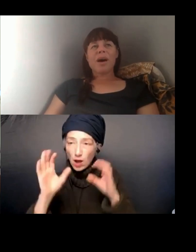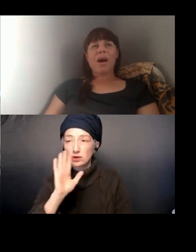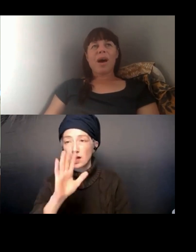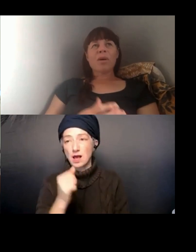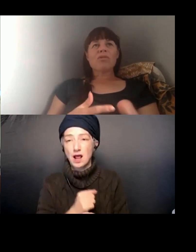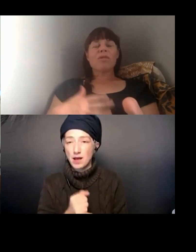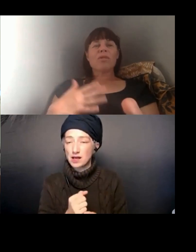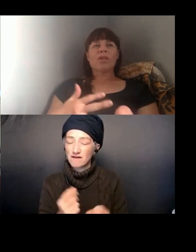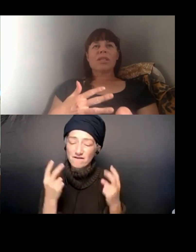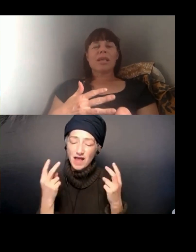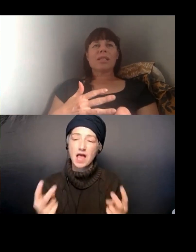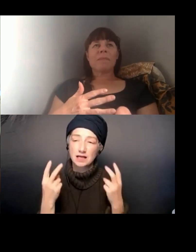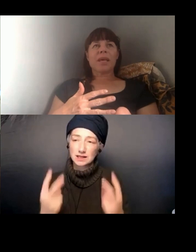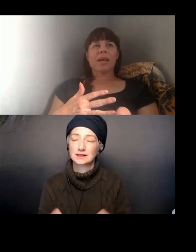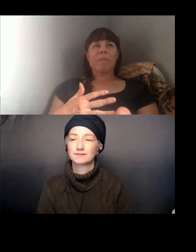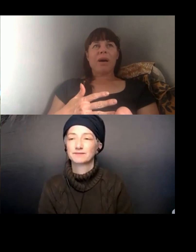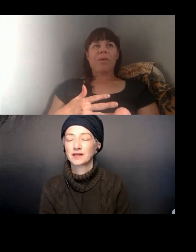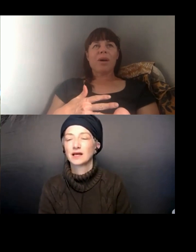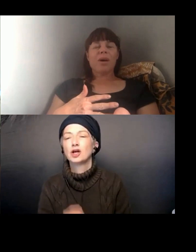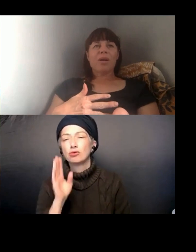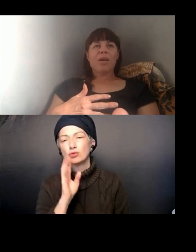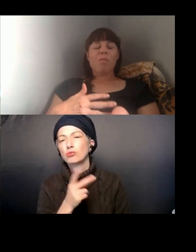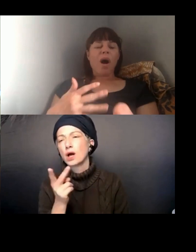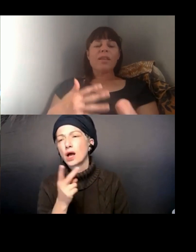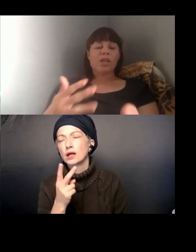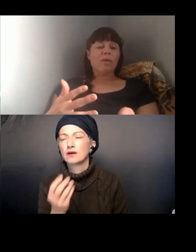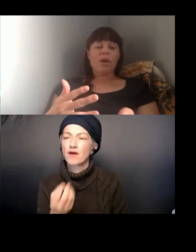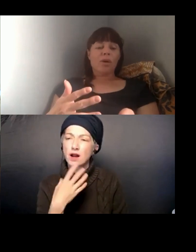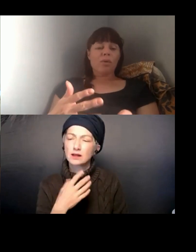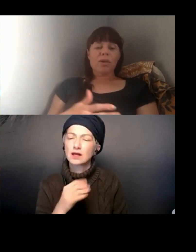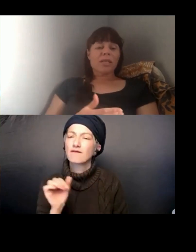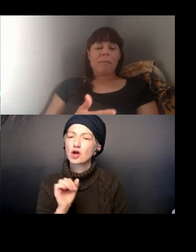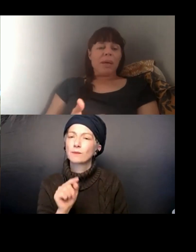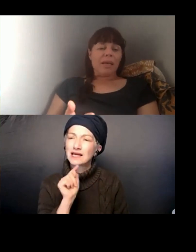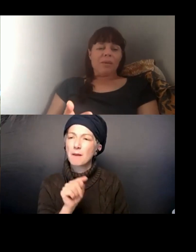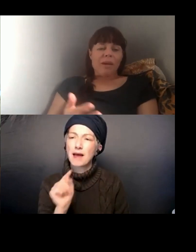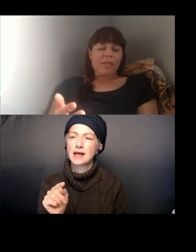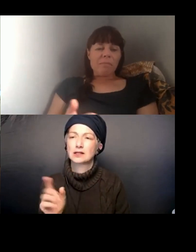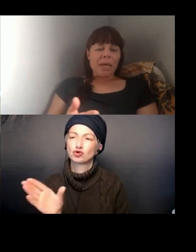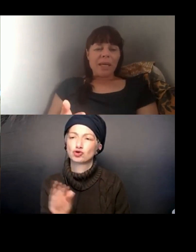But I wonder if you can just say something about, you know, why the two of you? What does that mean?